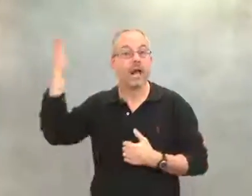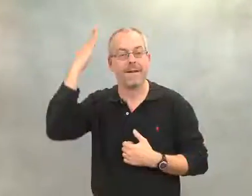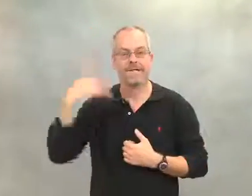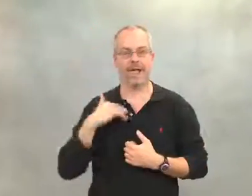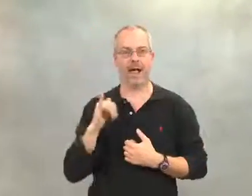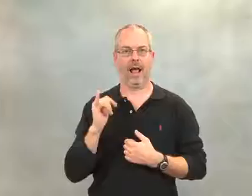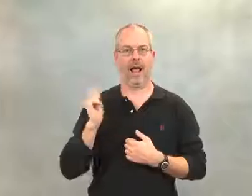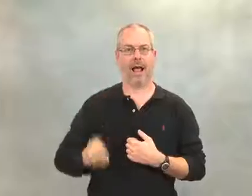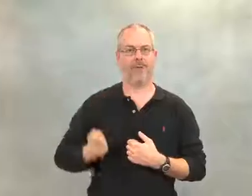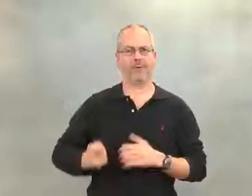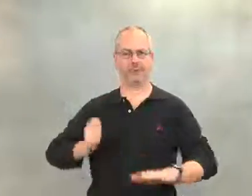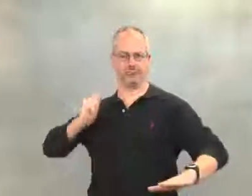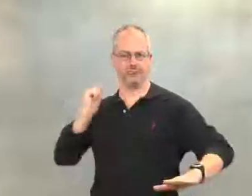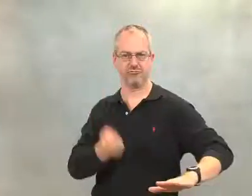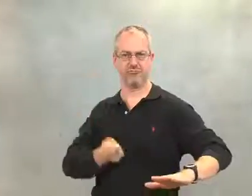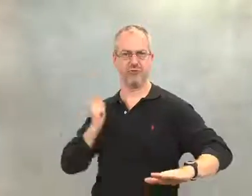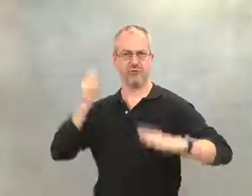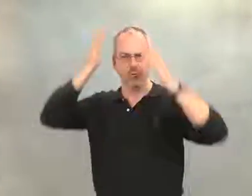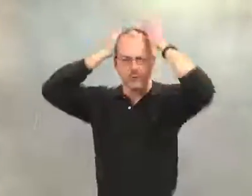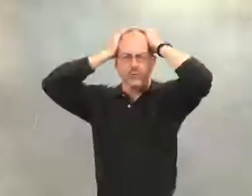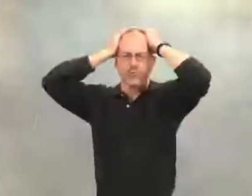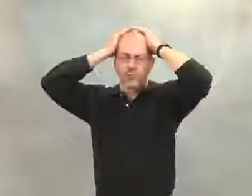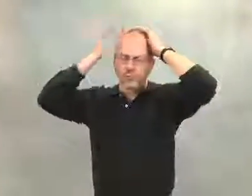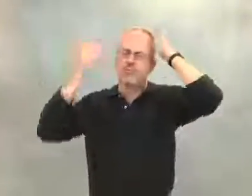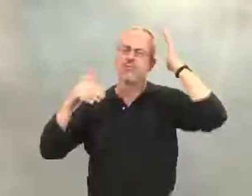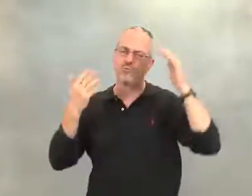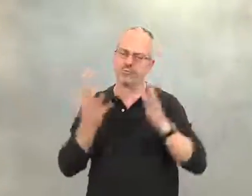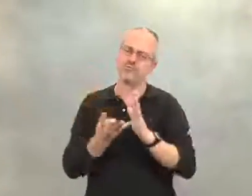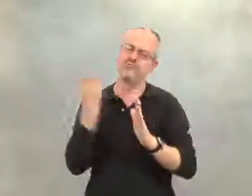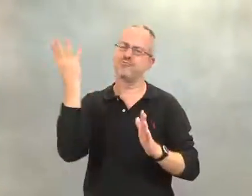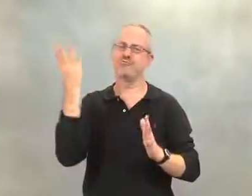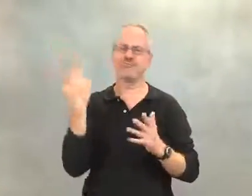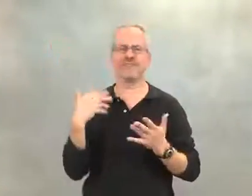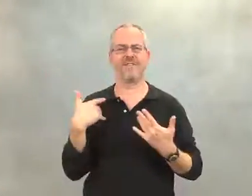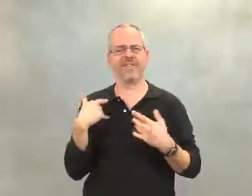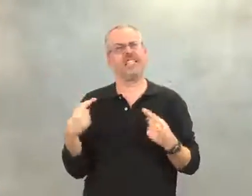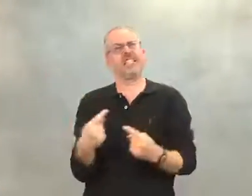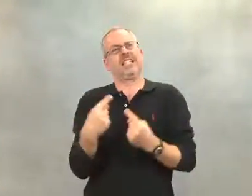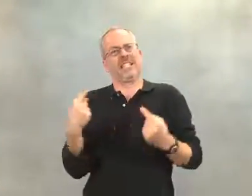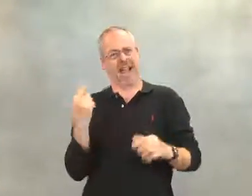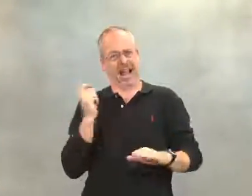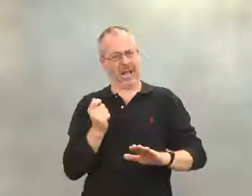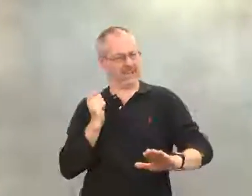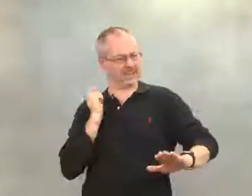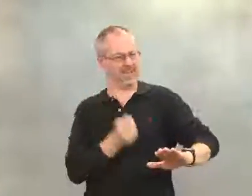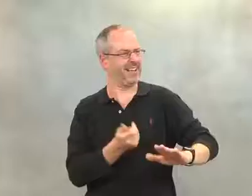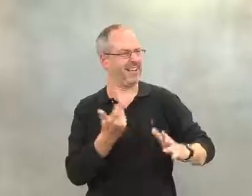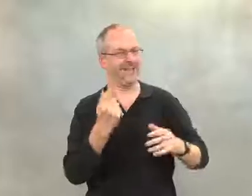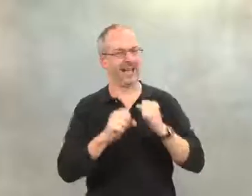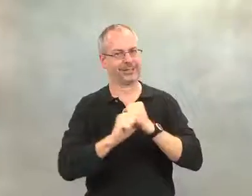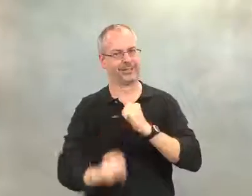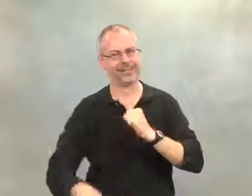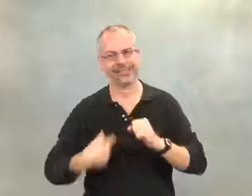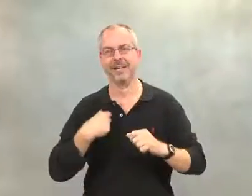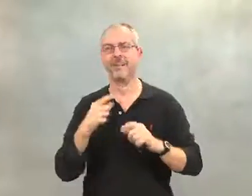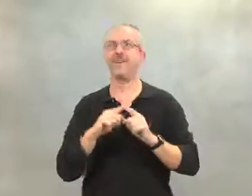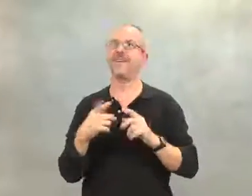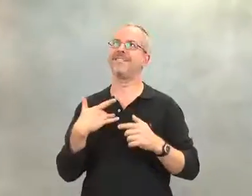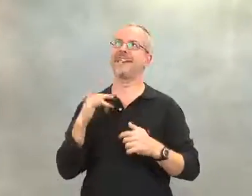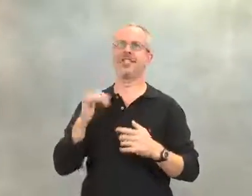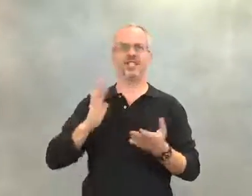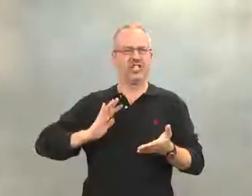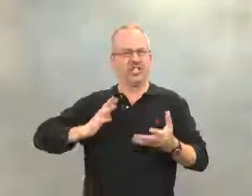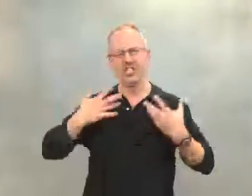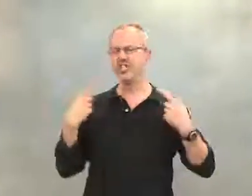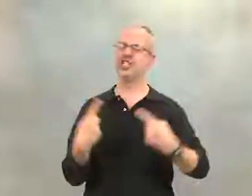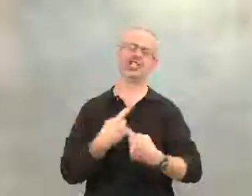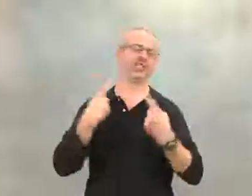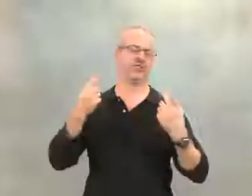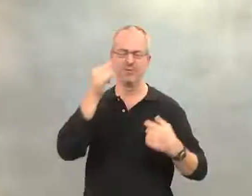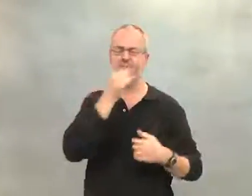My head was really hurting like a hammer was hitting it.